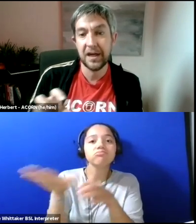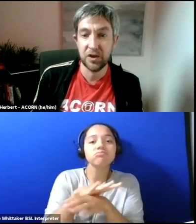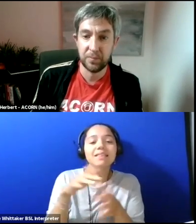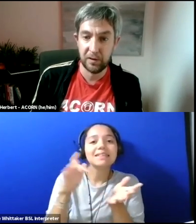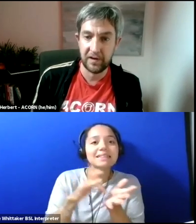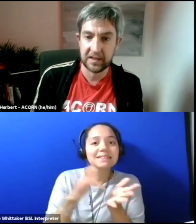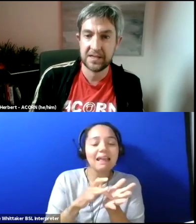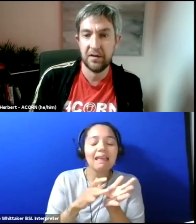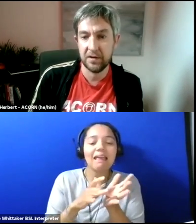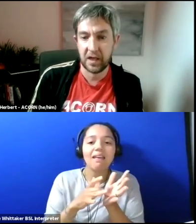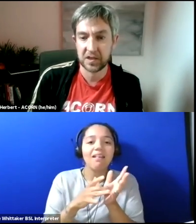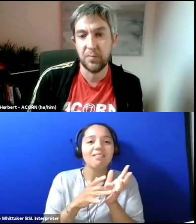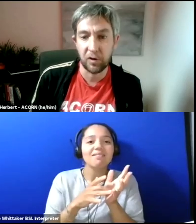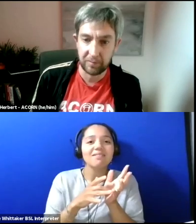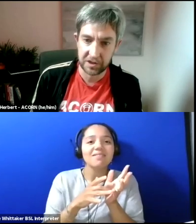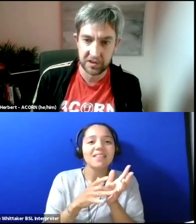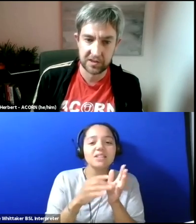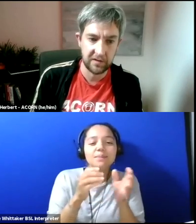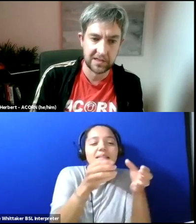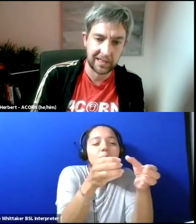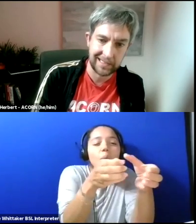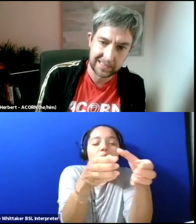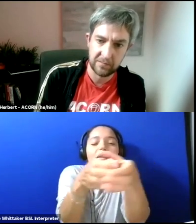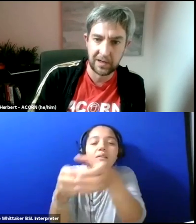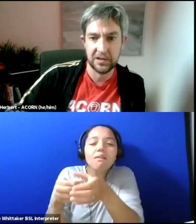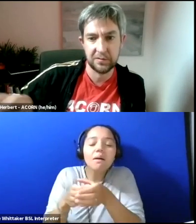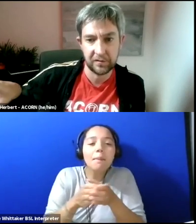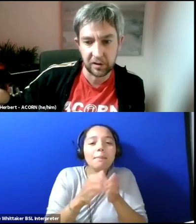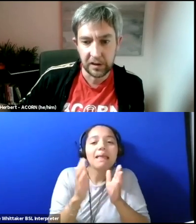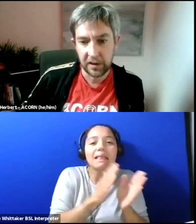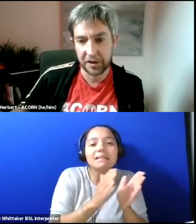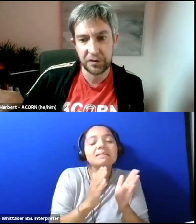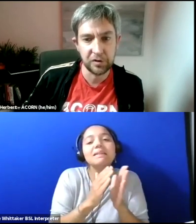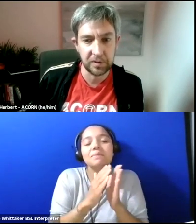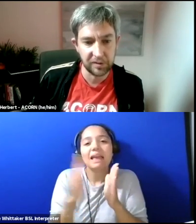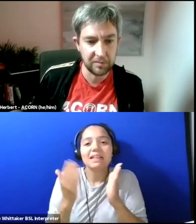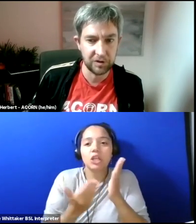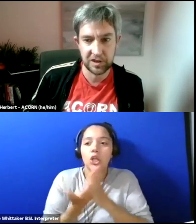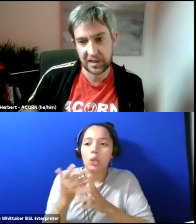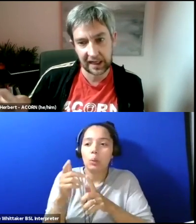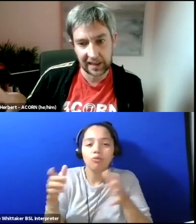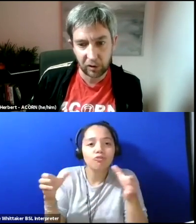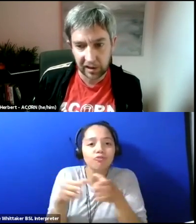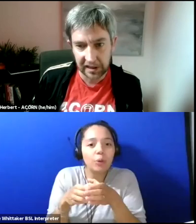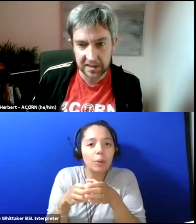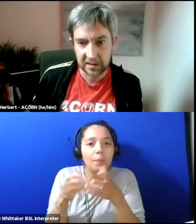is made up of smaller branches. So there's an Easton branch, we've got a new group at the moment, which